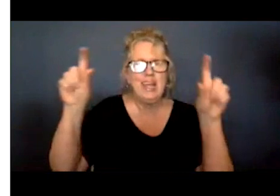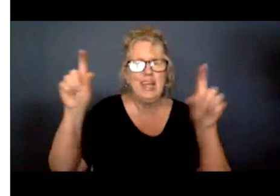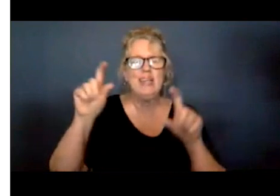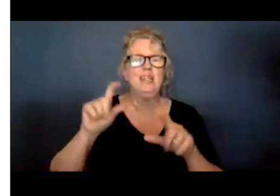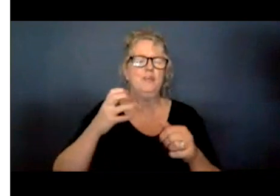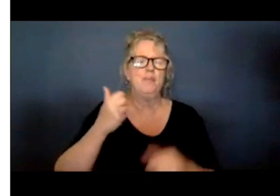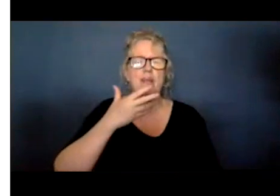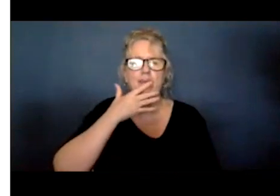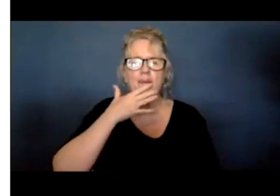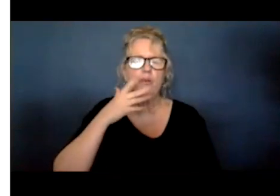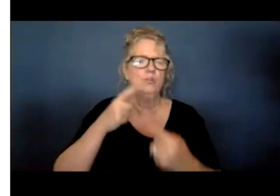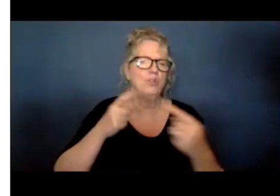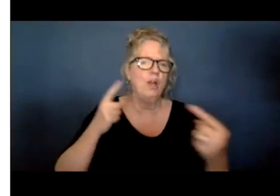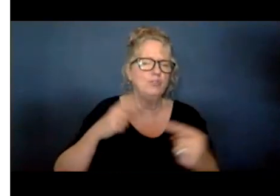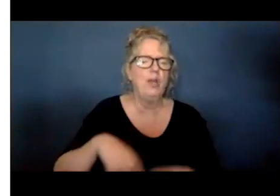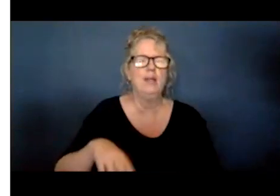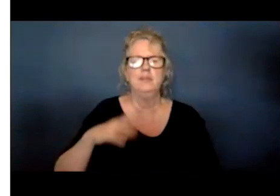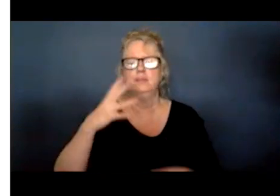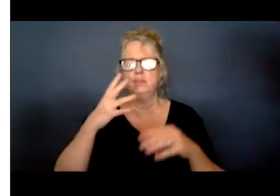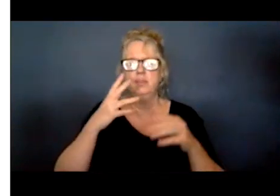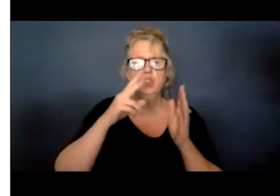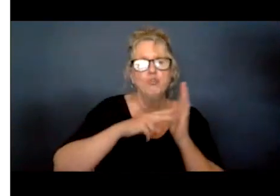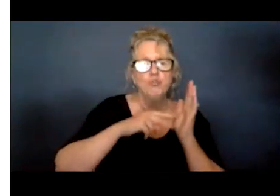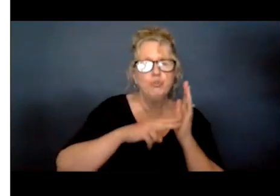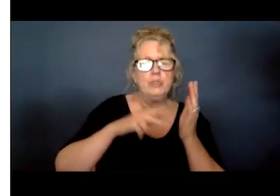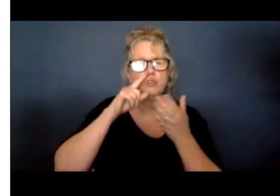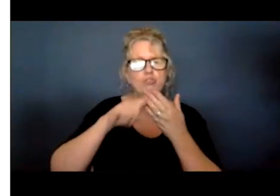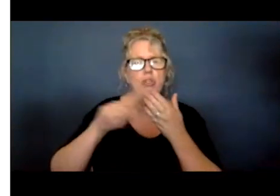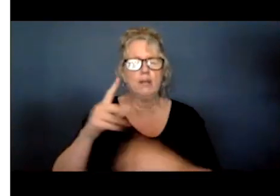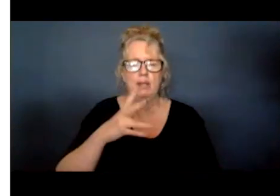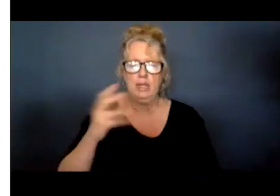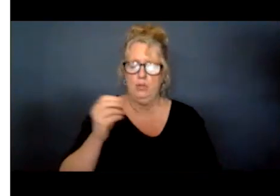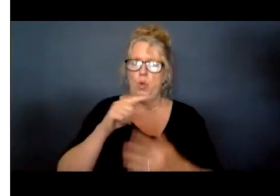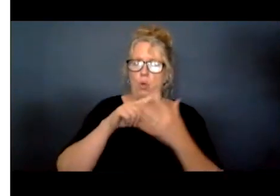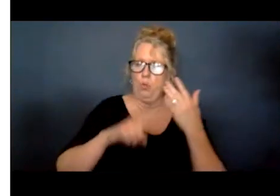checkers, and accessibility checkers. These features make it possible for users